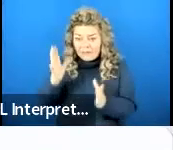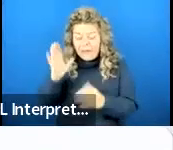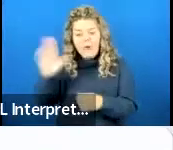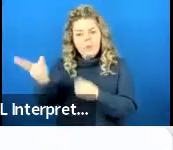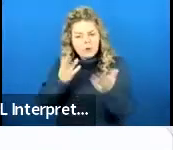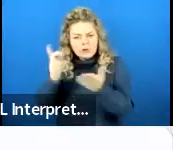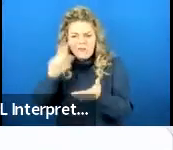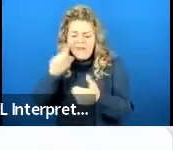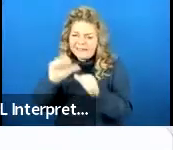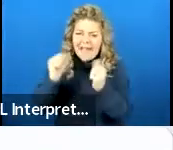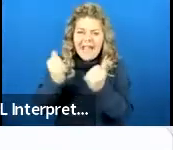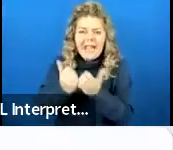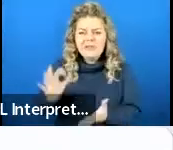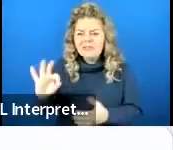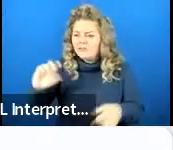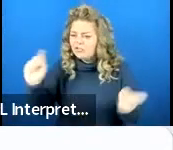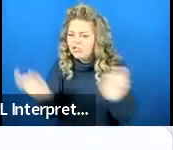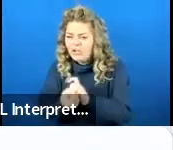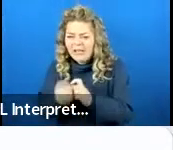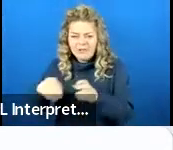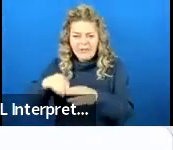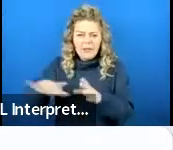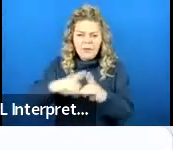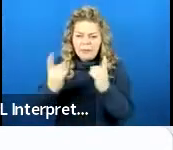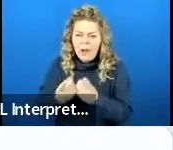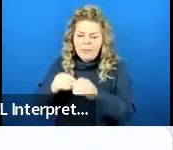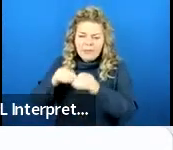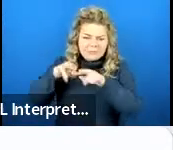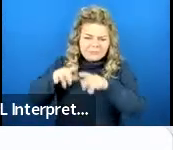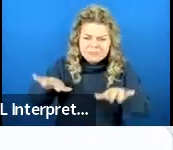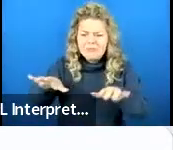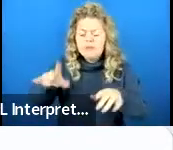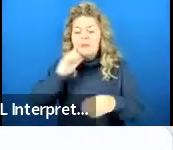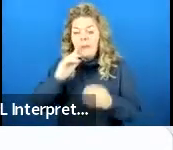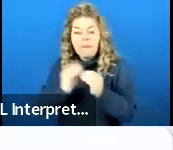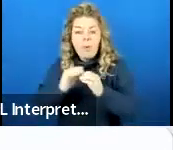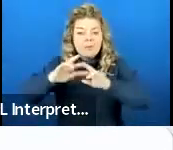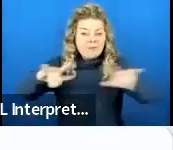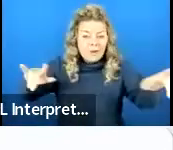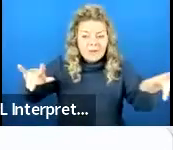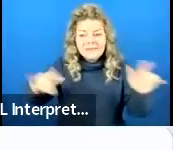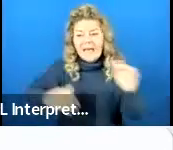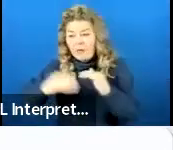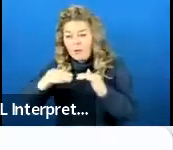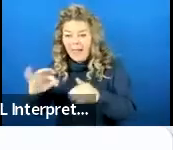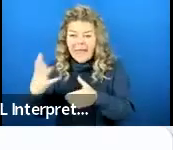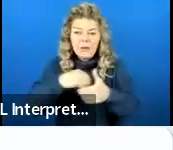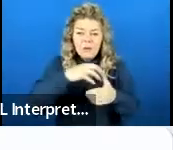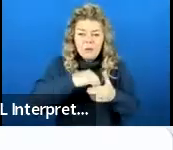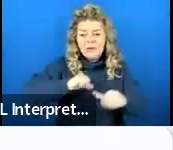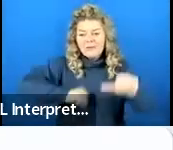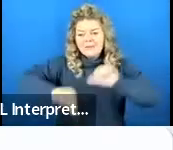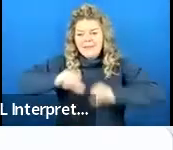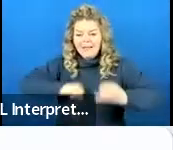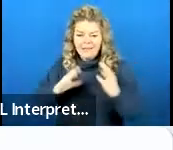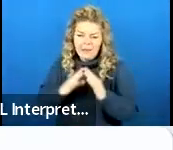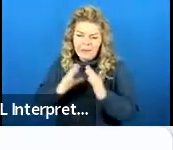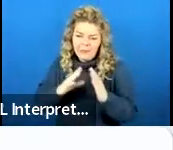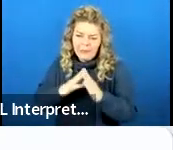of change in their respective departments as part of a strategy to foster a more diverse, equitable and inclusive scientific community, it's important